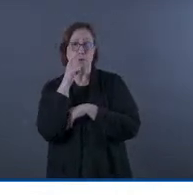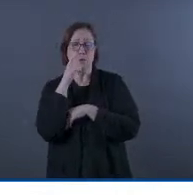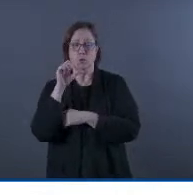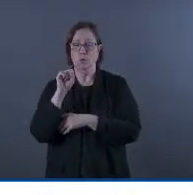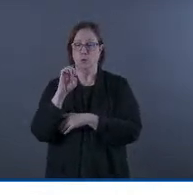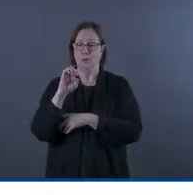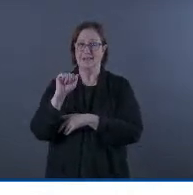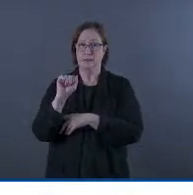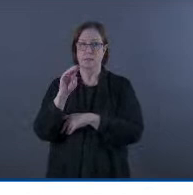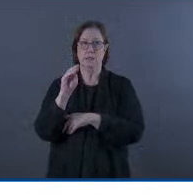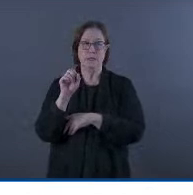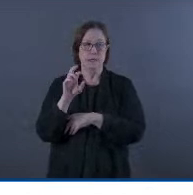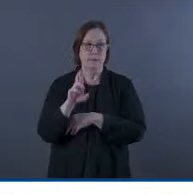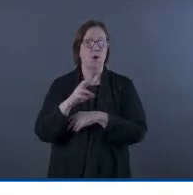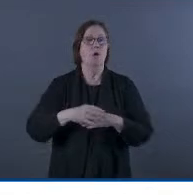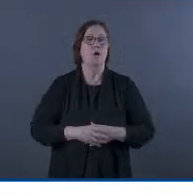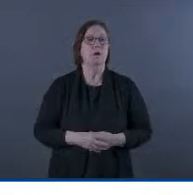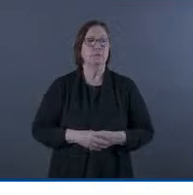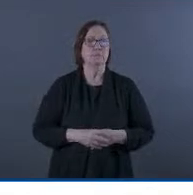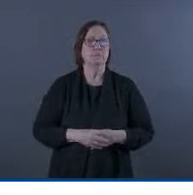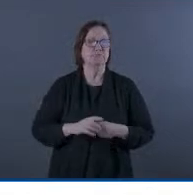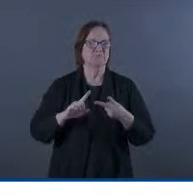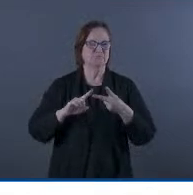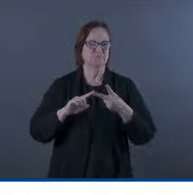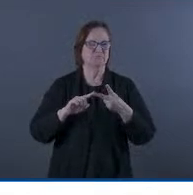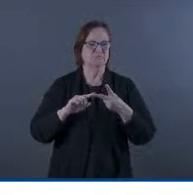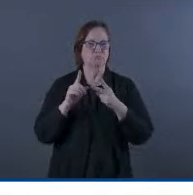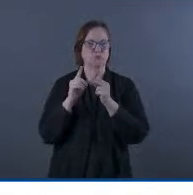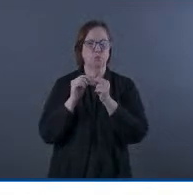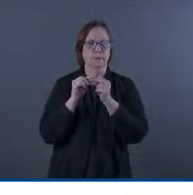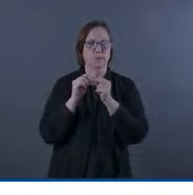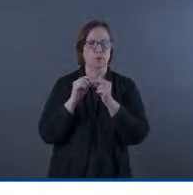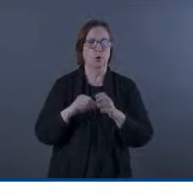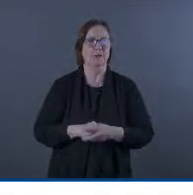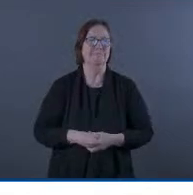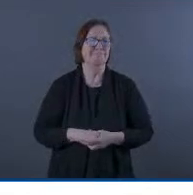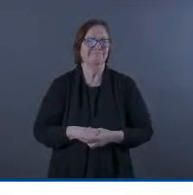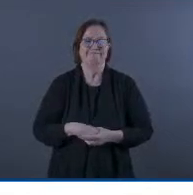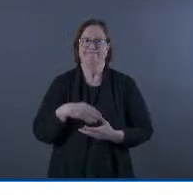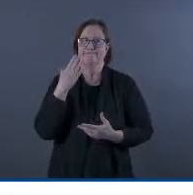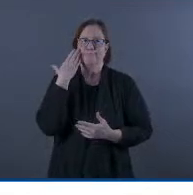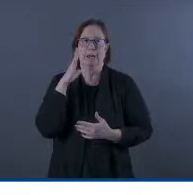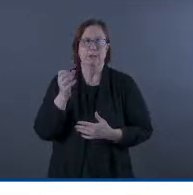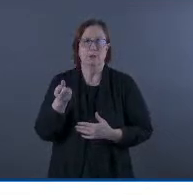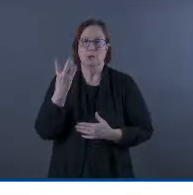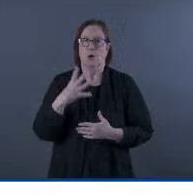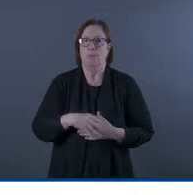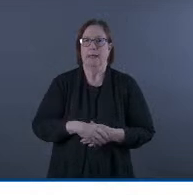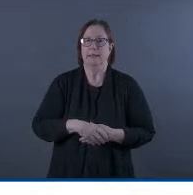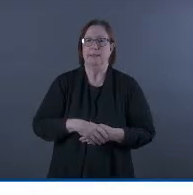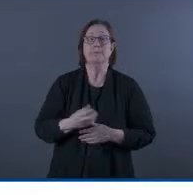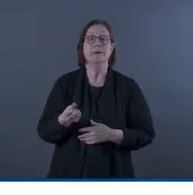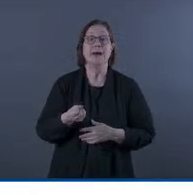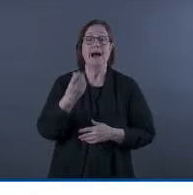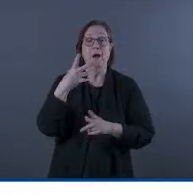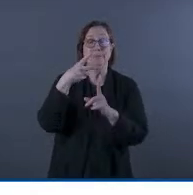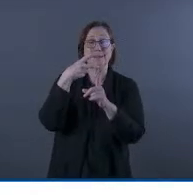And we do not yet know what the doses allocated for our retail pharmacy providers are from the federal government.